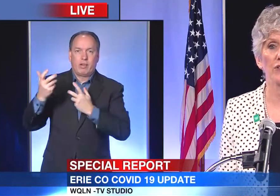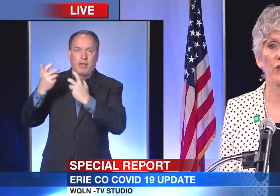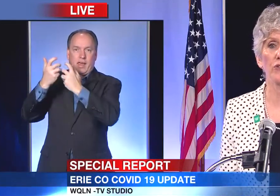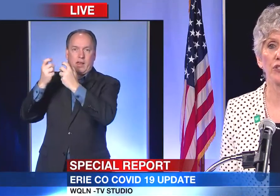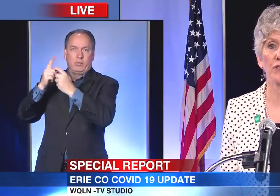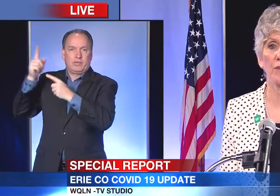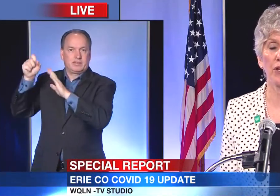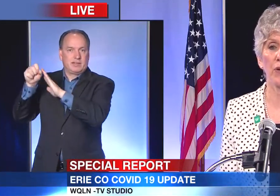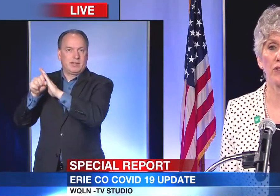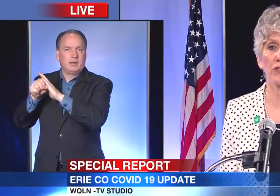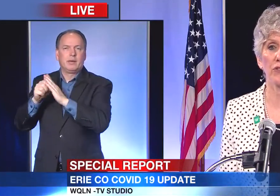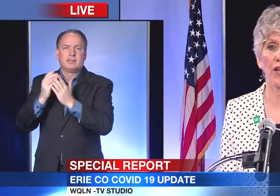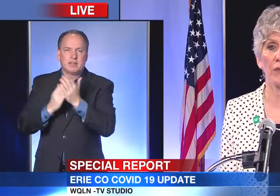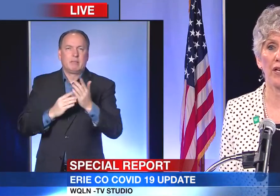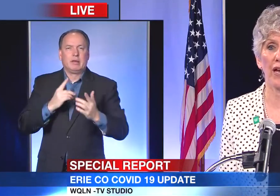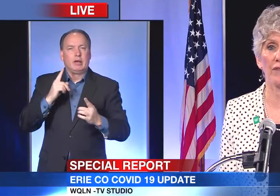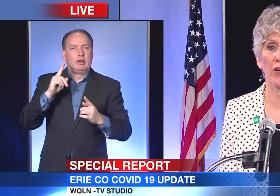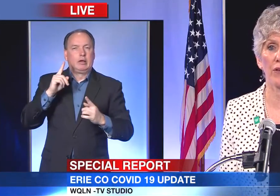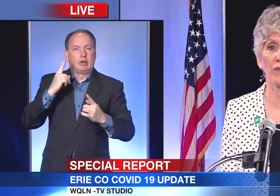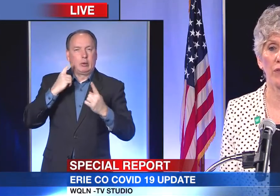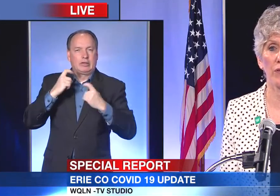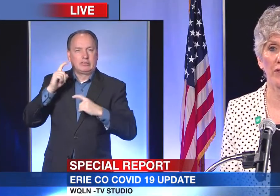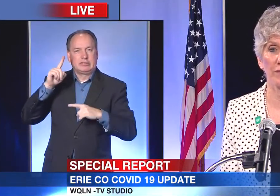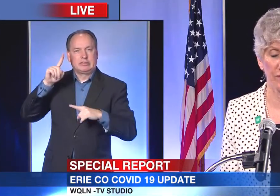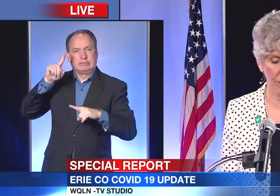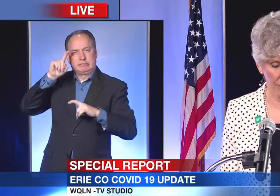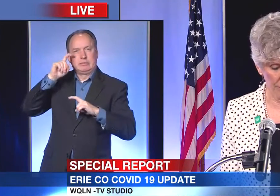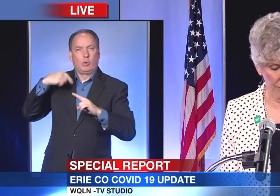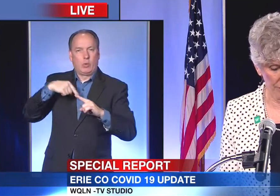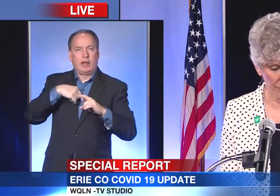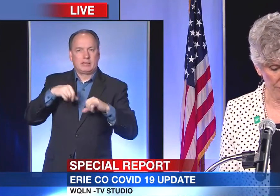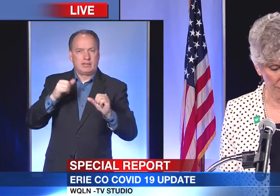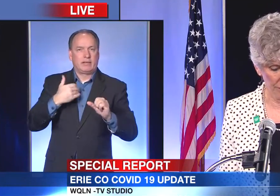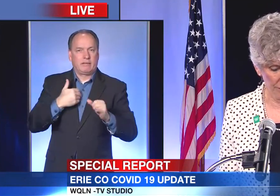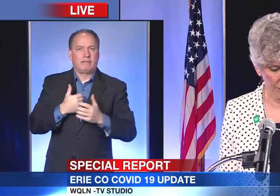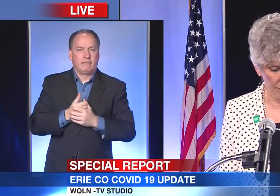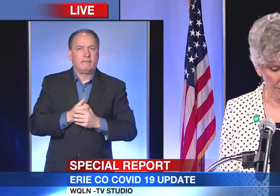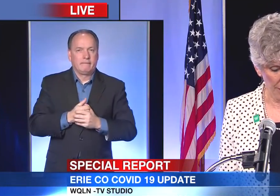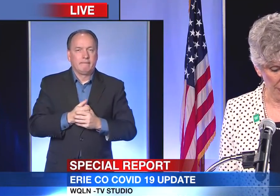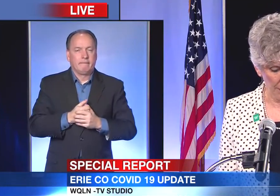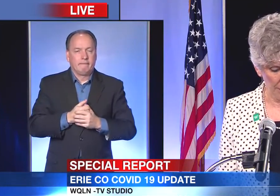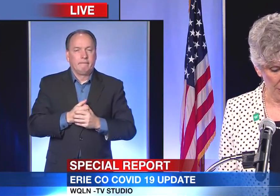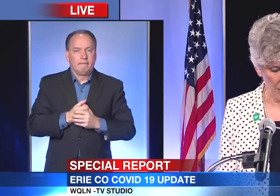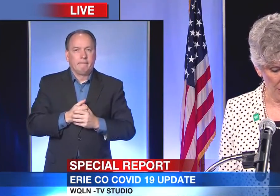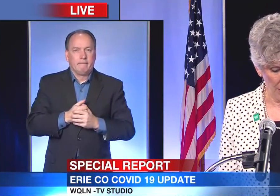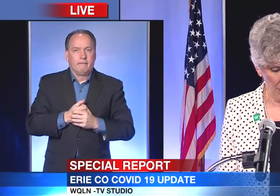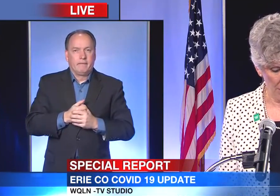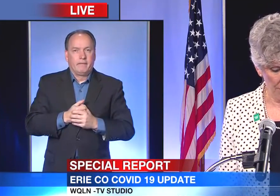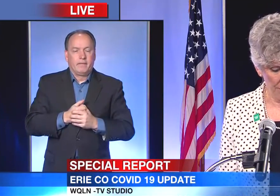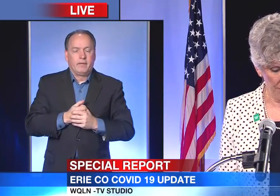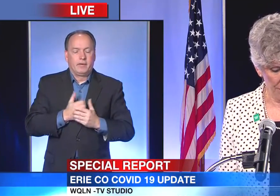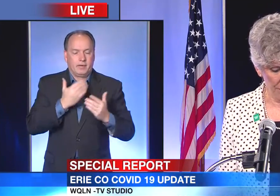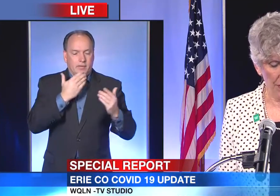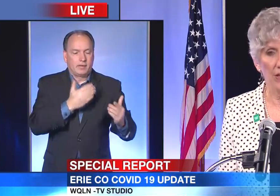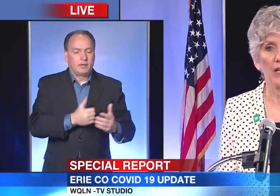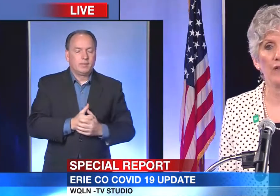PART OF COUNTY GOVERNMENT. THAT'S UNDER THEIR PURVIEW, BUT WE'RE TRYING TO ALIGN WITH THE STATE. SO THOSE ARE JUST SOME OF THE